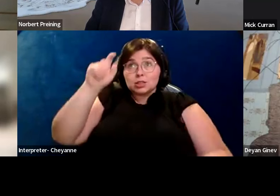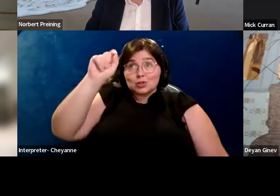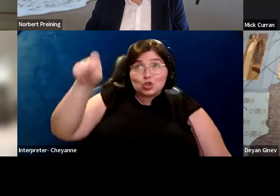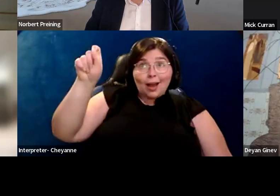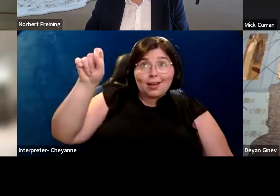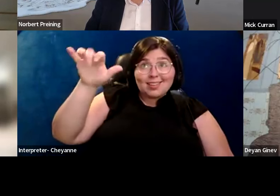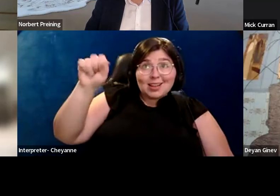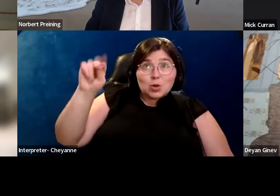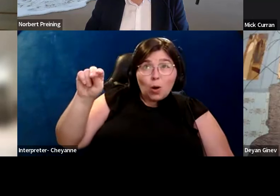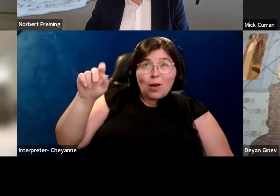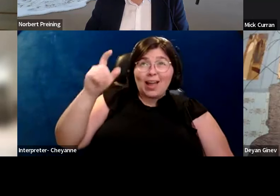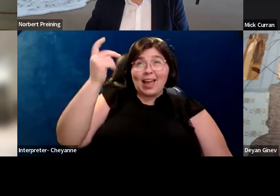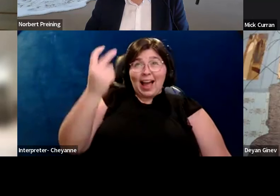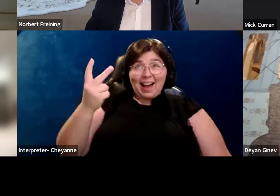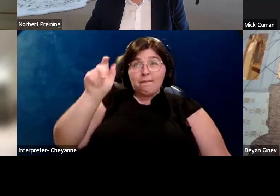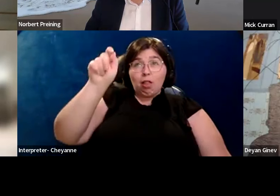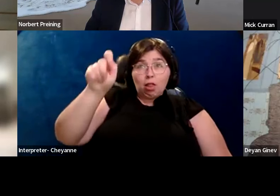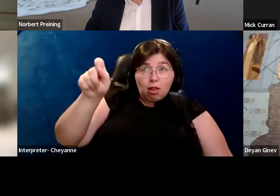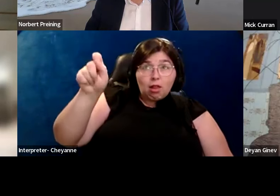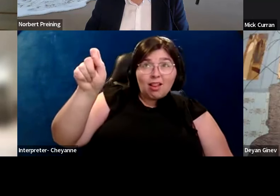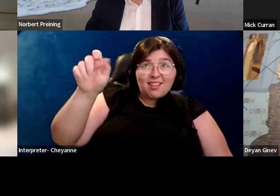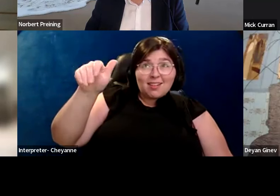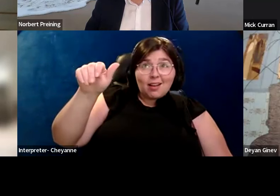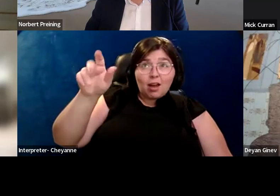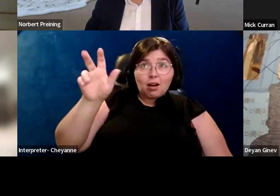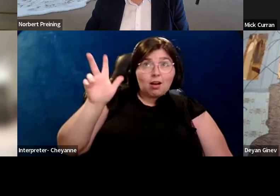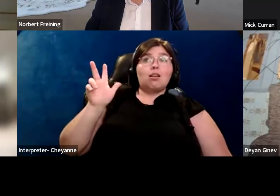Is it half checked? Is it not checked? Those kinds of semantic information